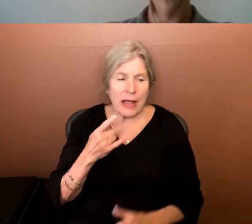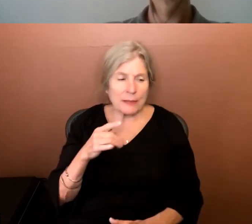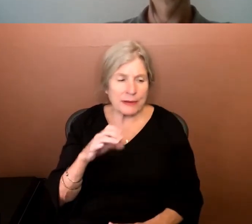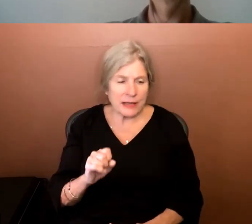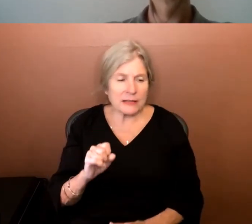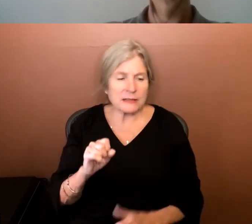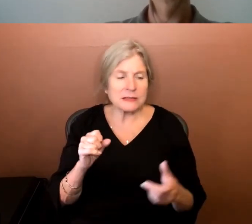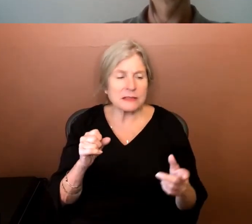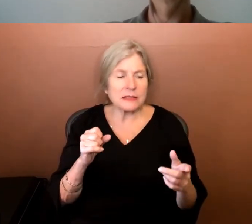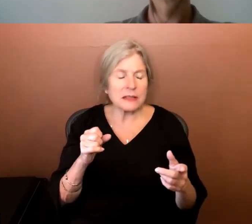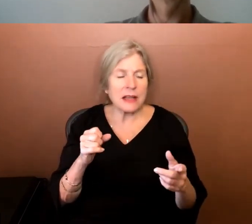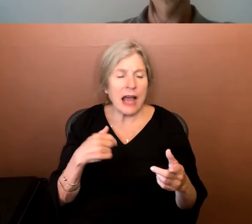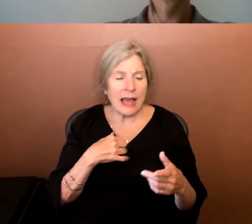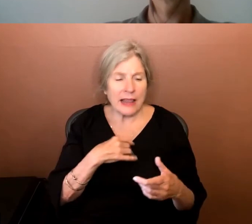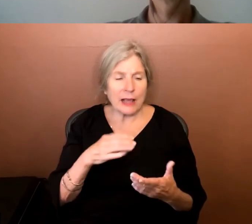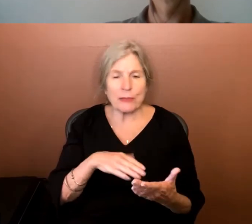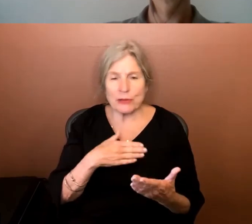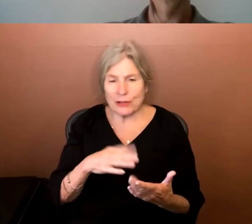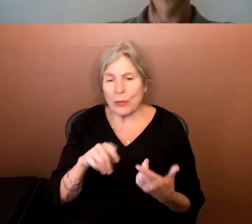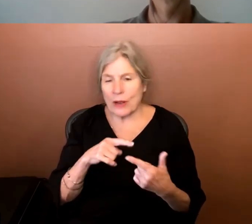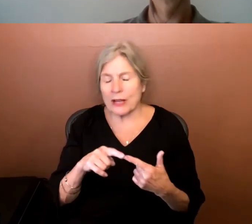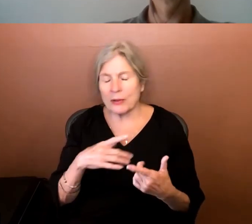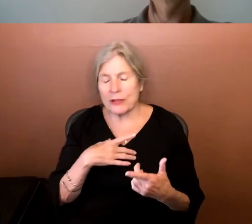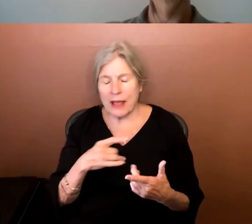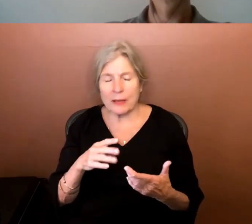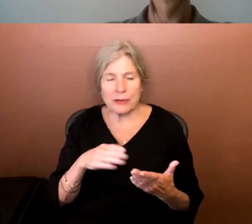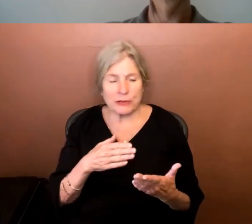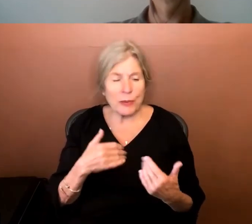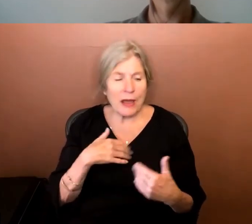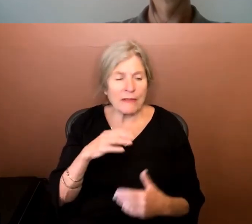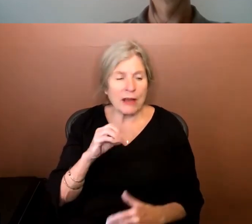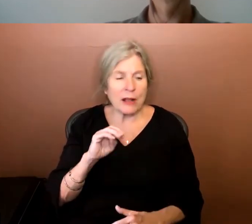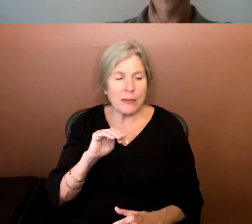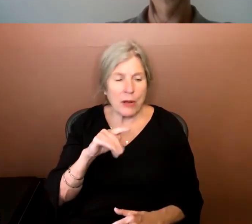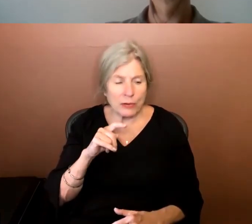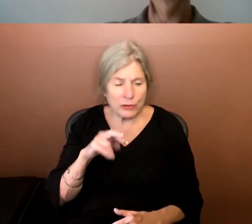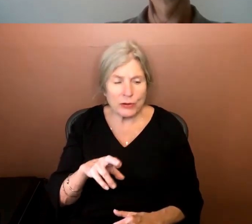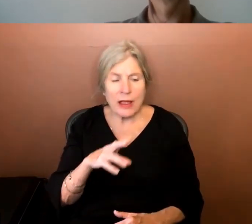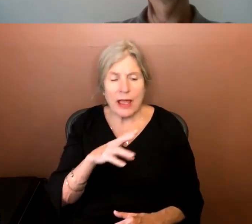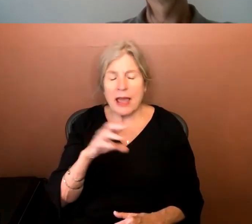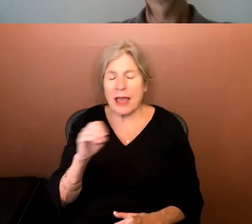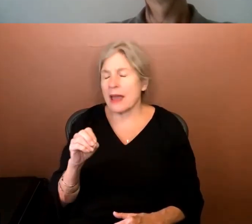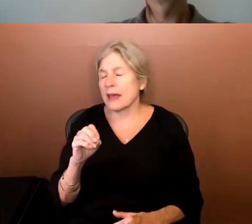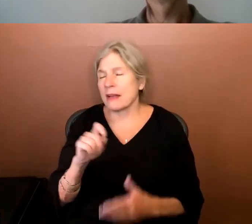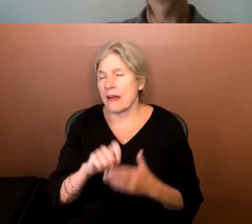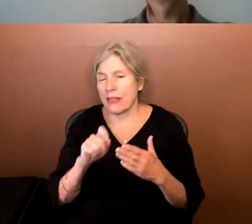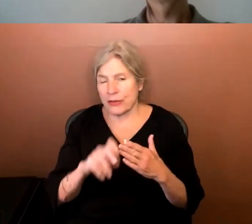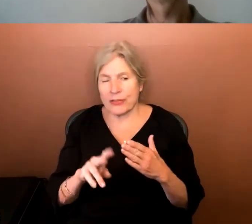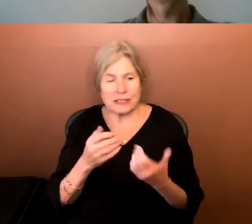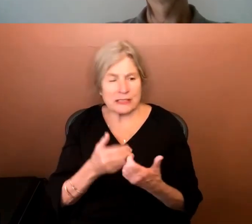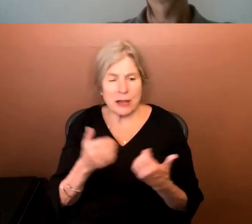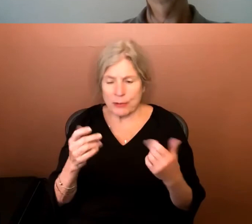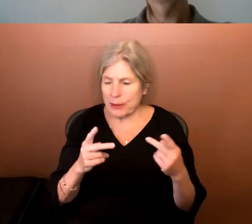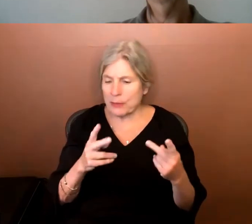write musicals. You have the composer and the lyrics. Often they are two separate people and it's a collaborative process like